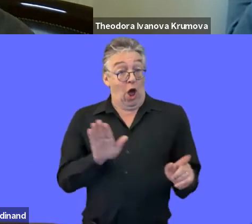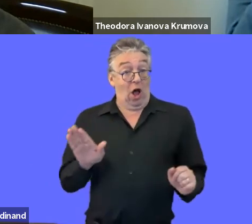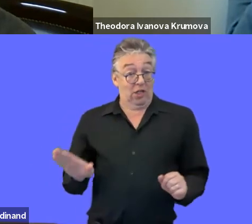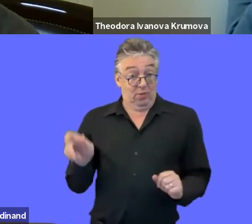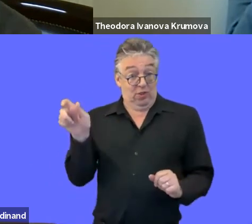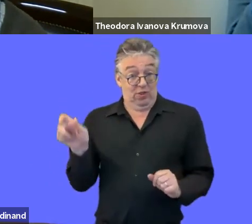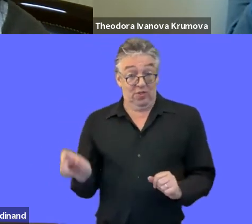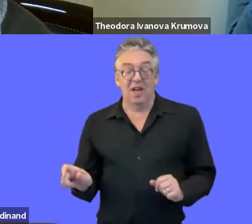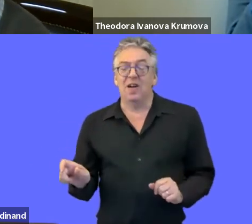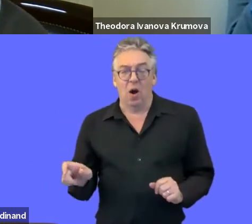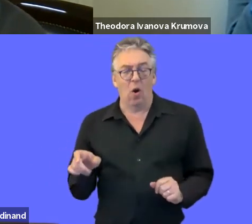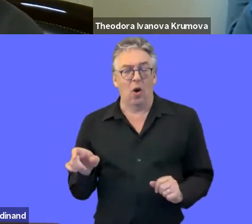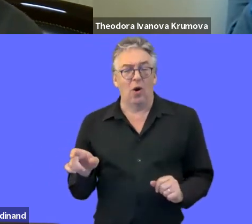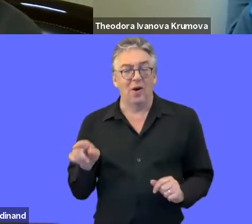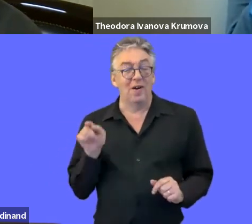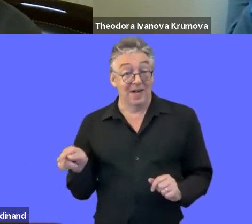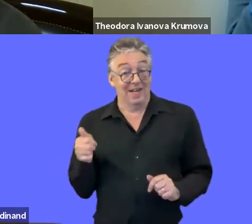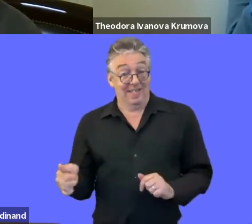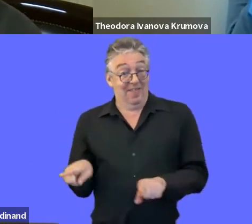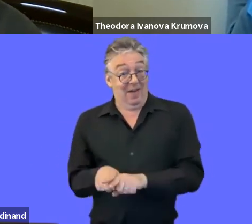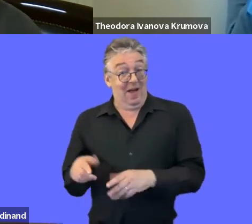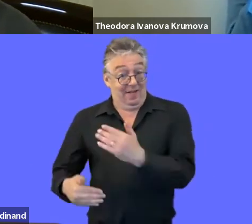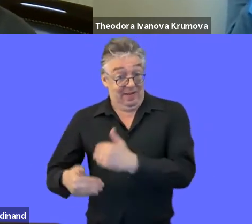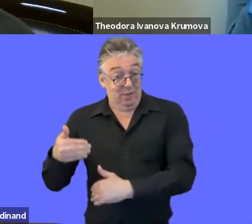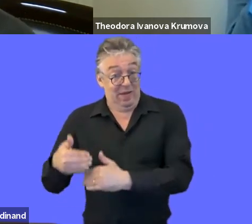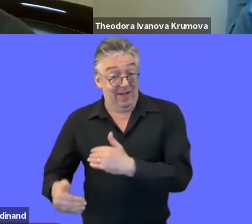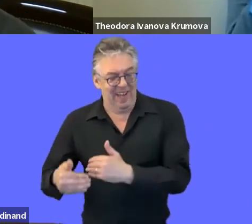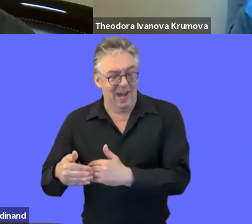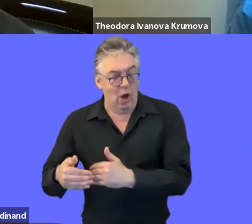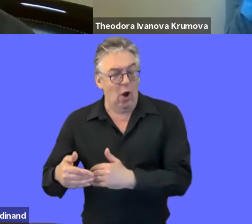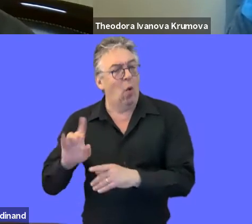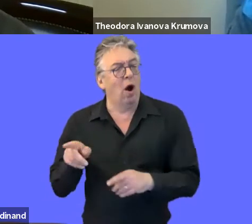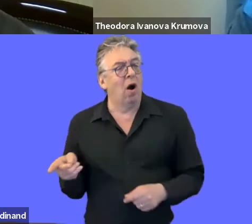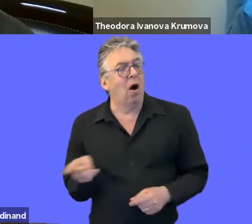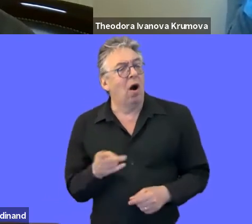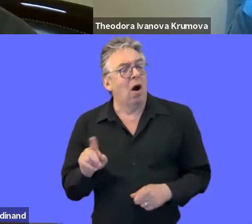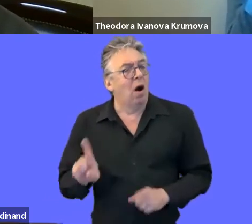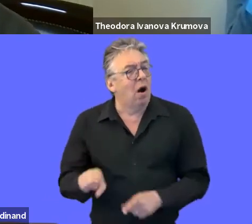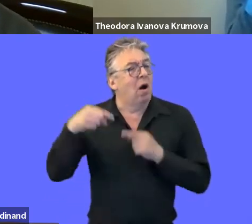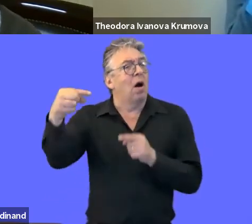And the case was brought by the parents of the diseased woman